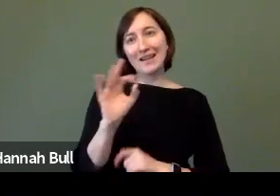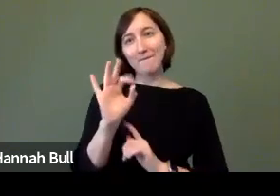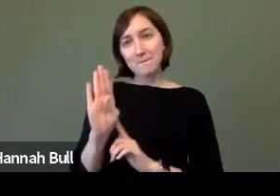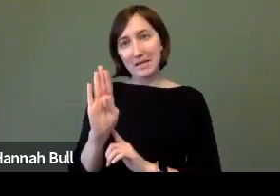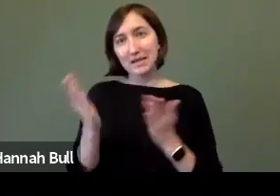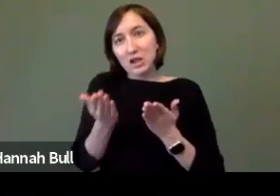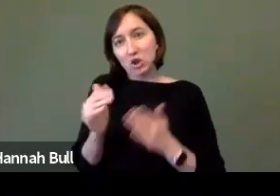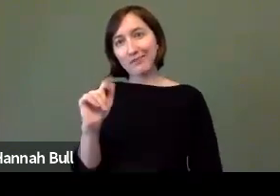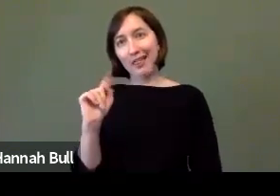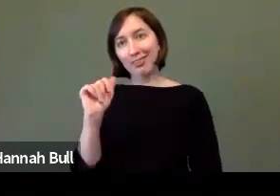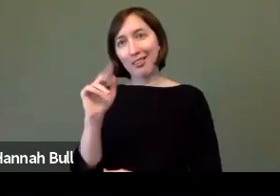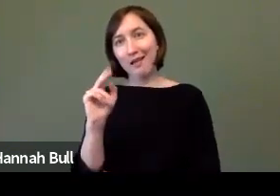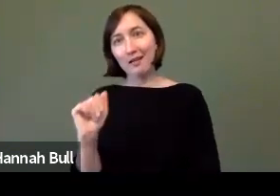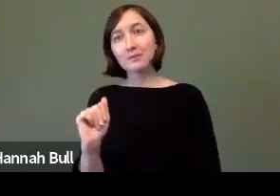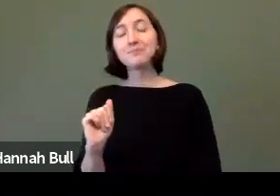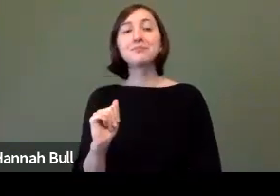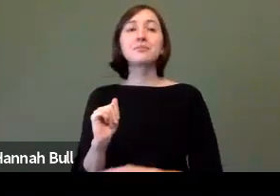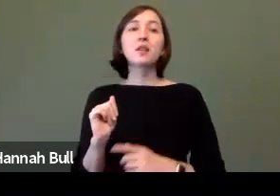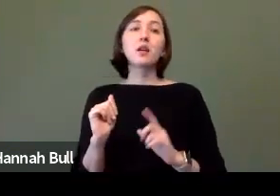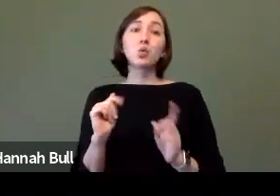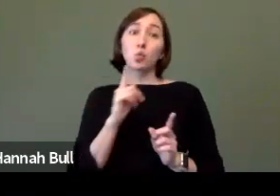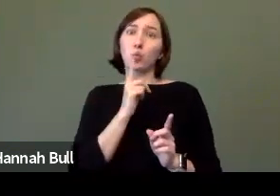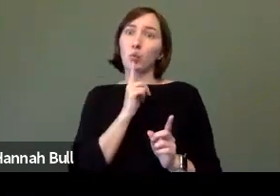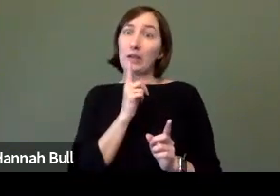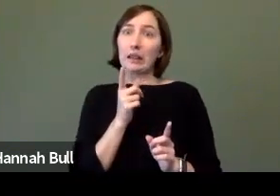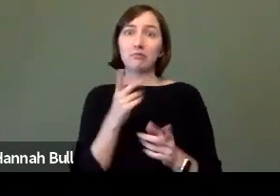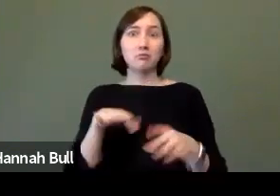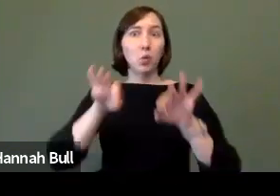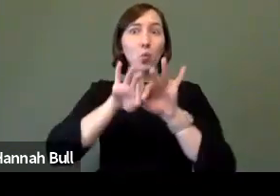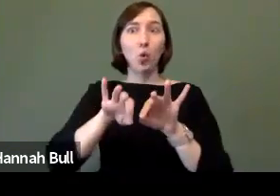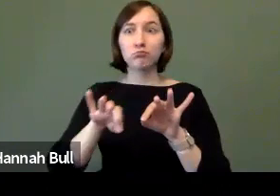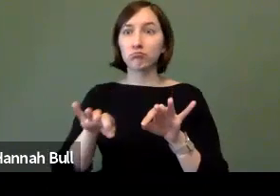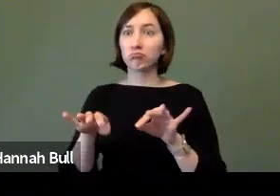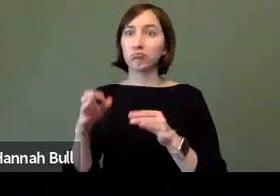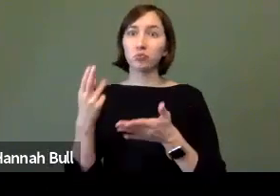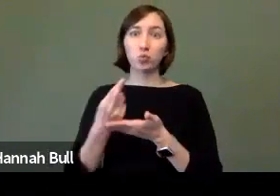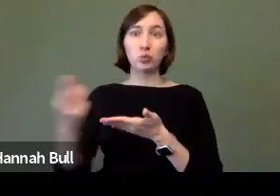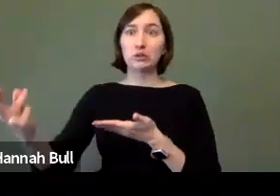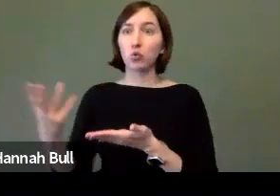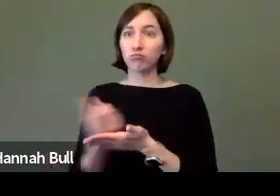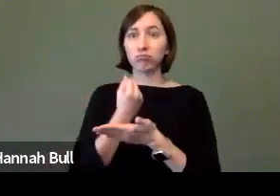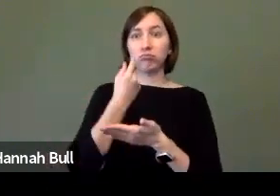It's an important resource for our community to share information, to share loss,